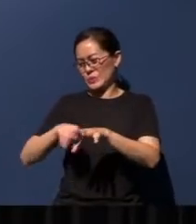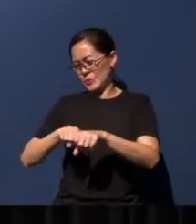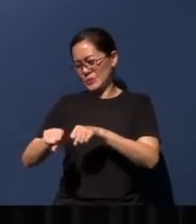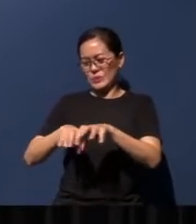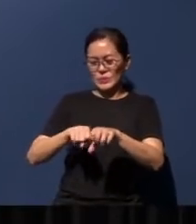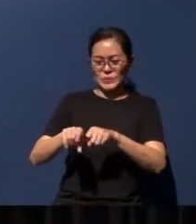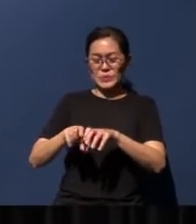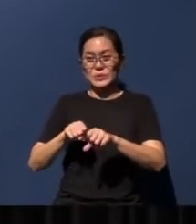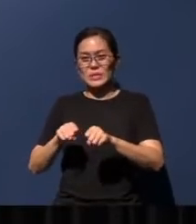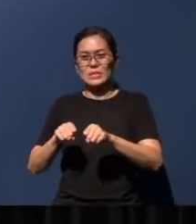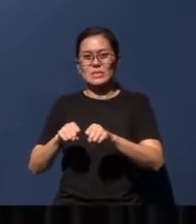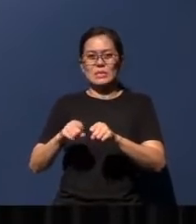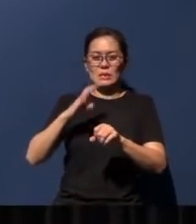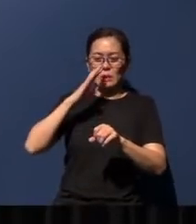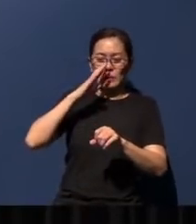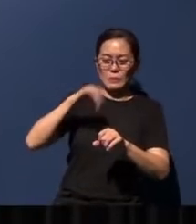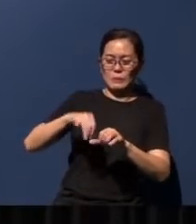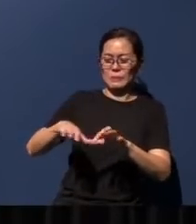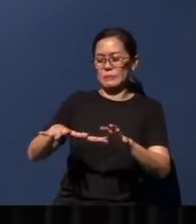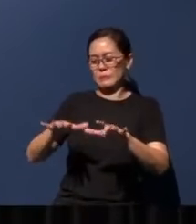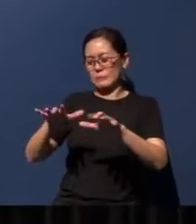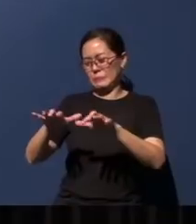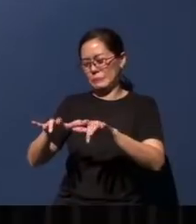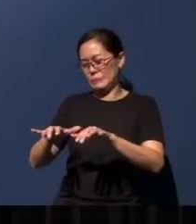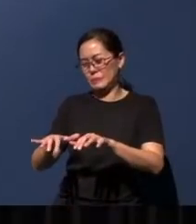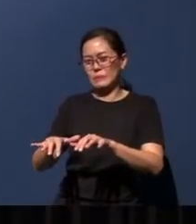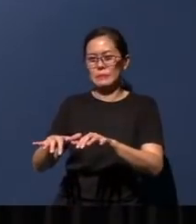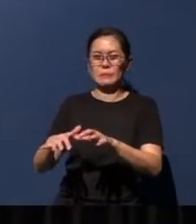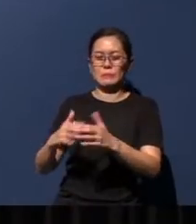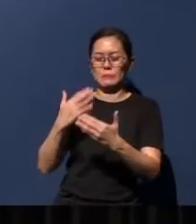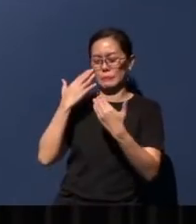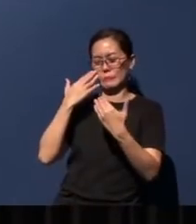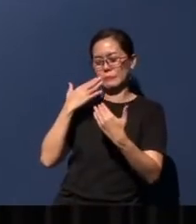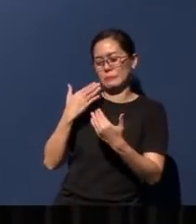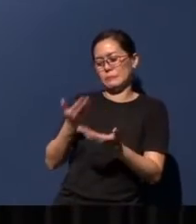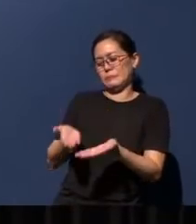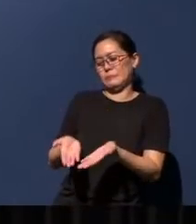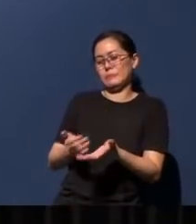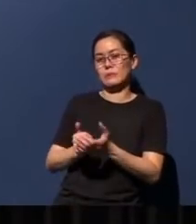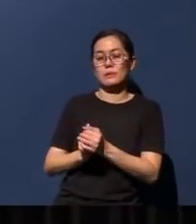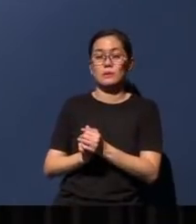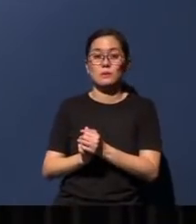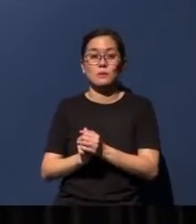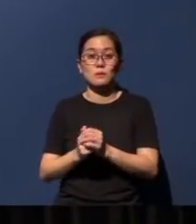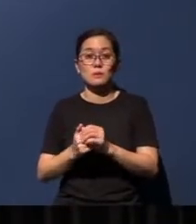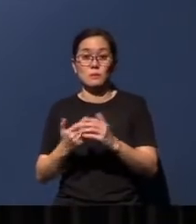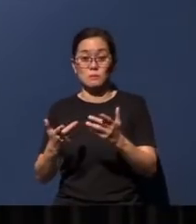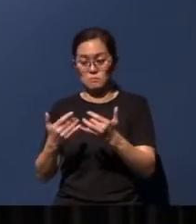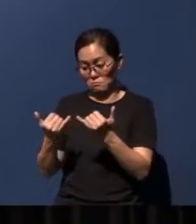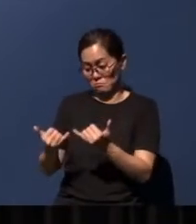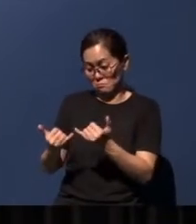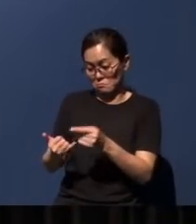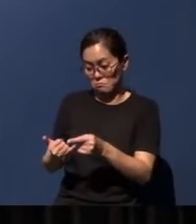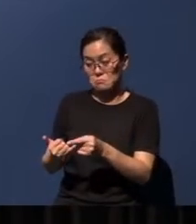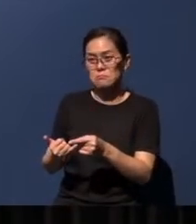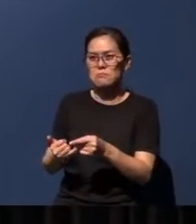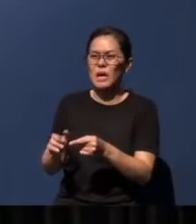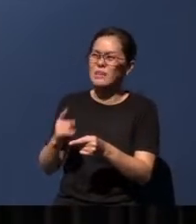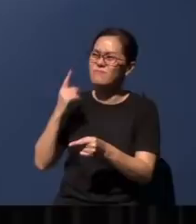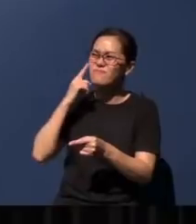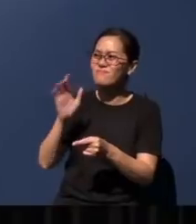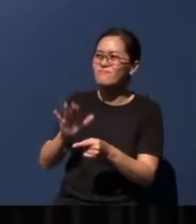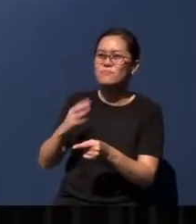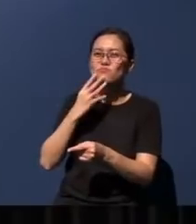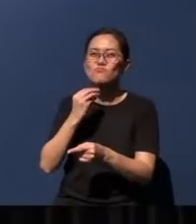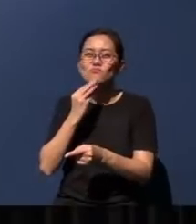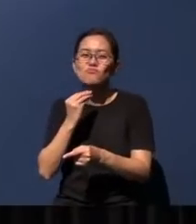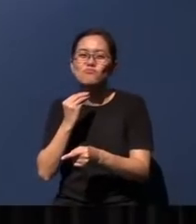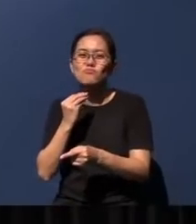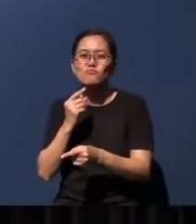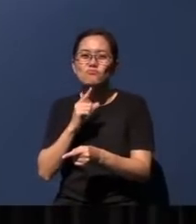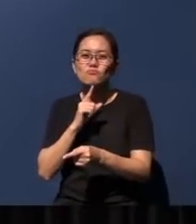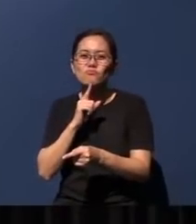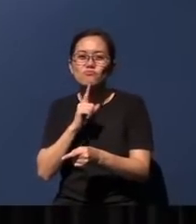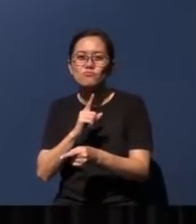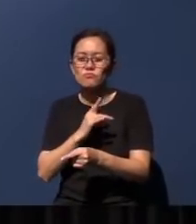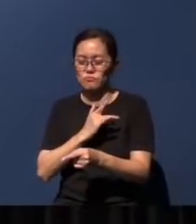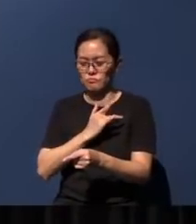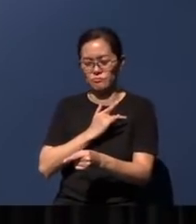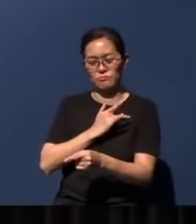by neglect. So it was a pitiful sight. So by now, I think the Jews must really feel - it must have